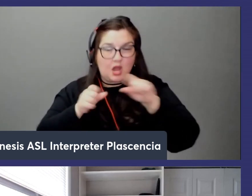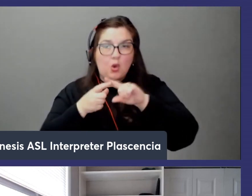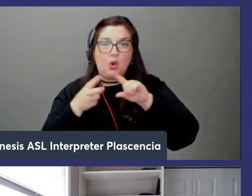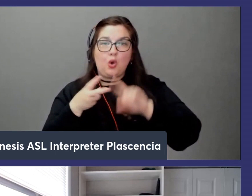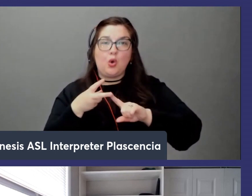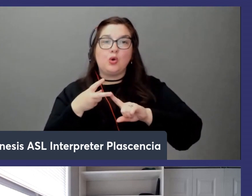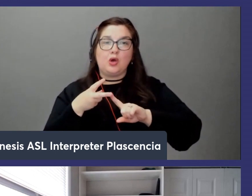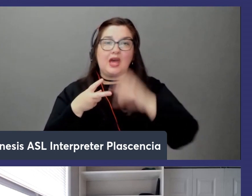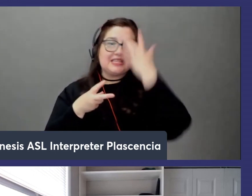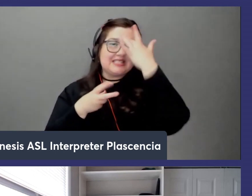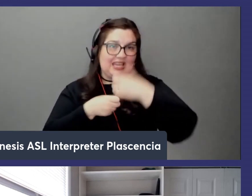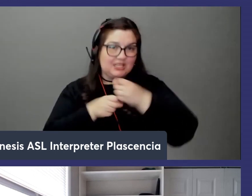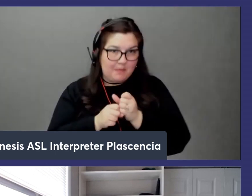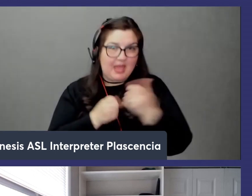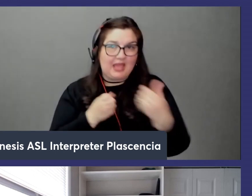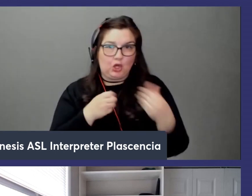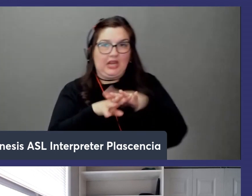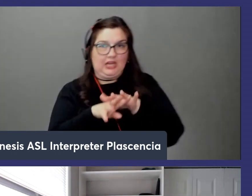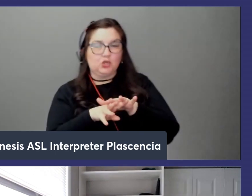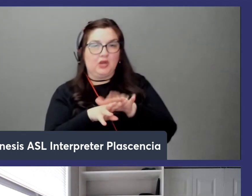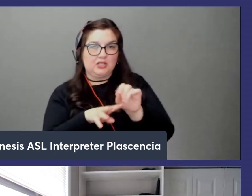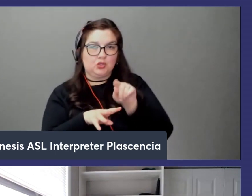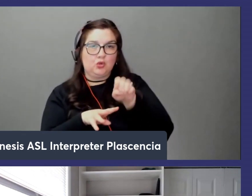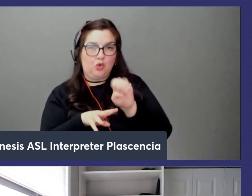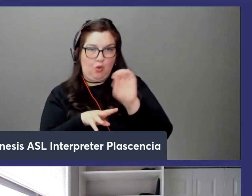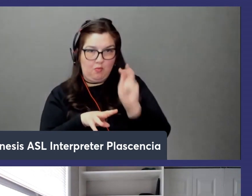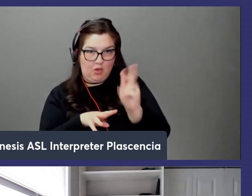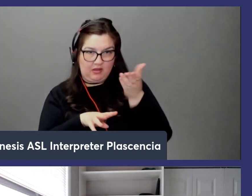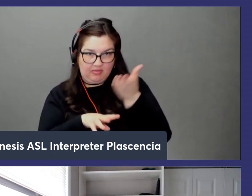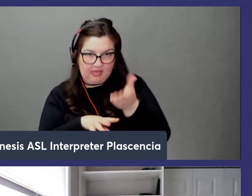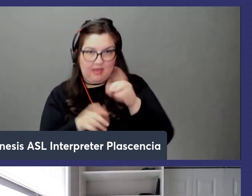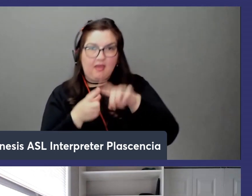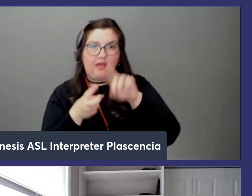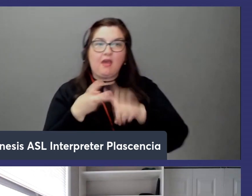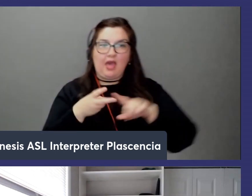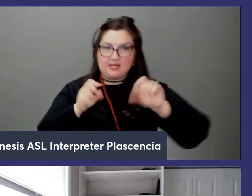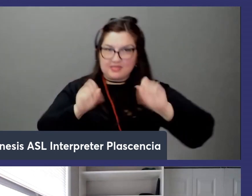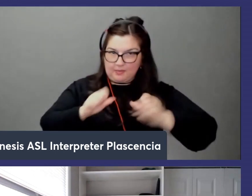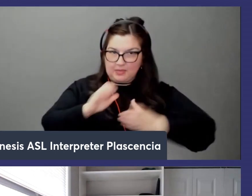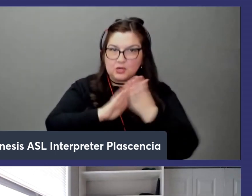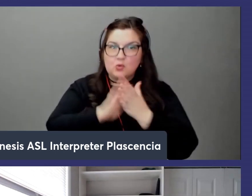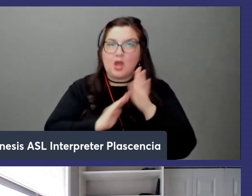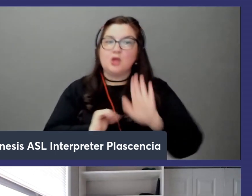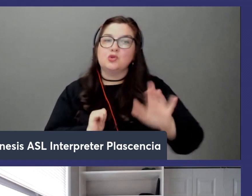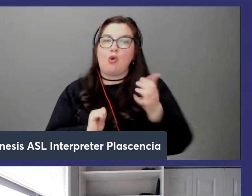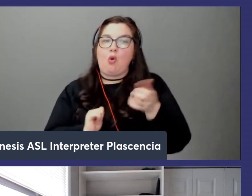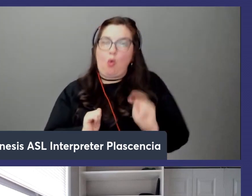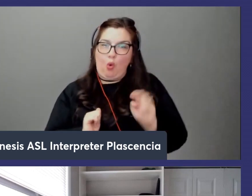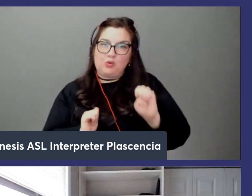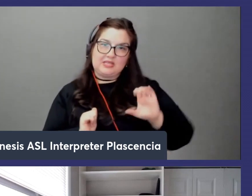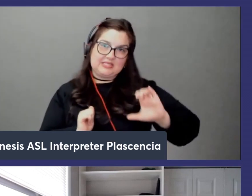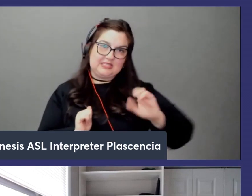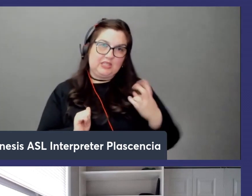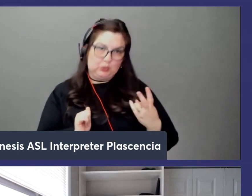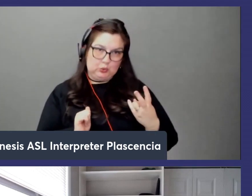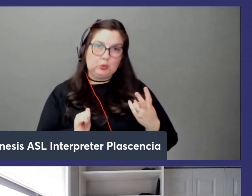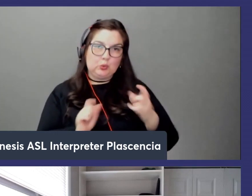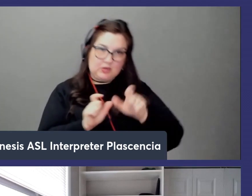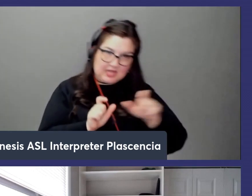we have integration with them, or you have the ability to run this on your own EC2 instance or local machine, as long as you can access Neptune.